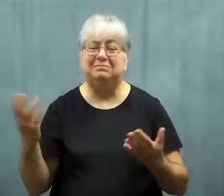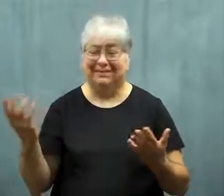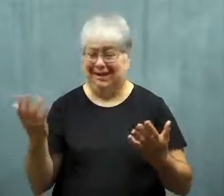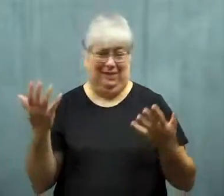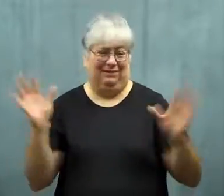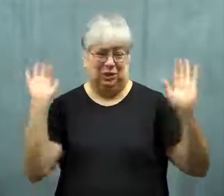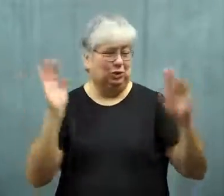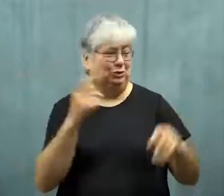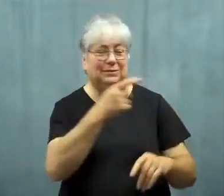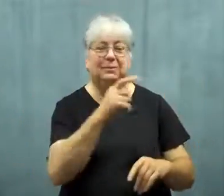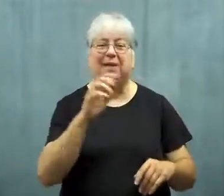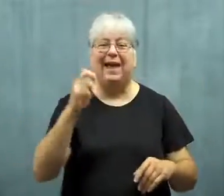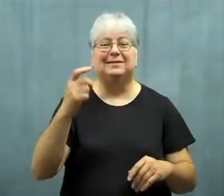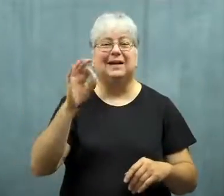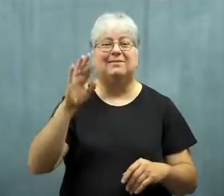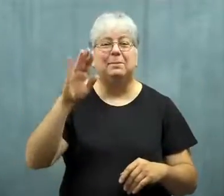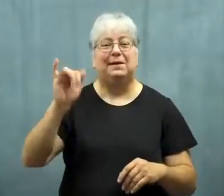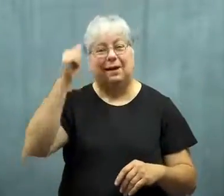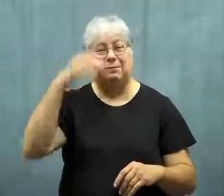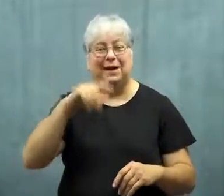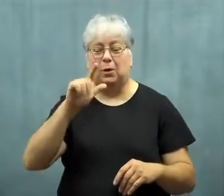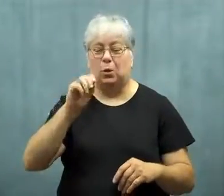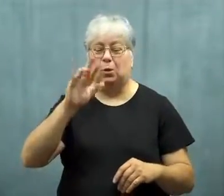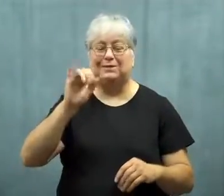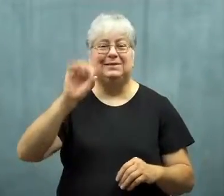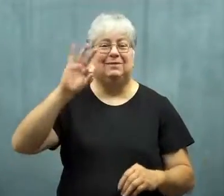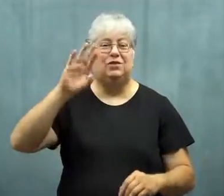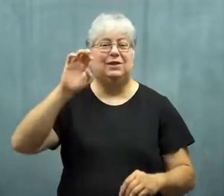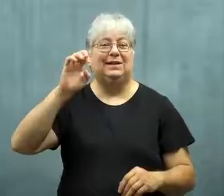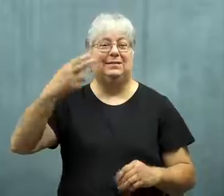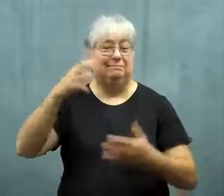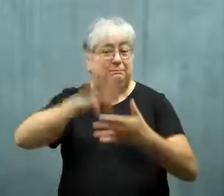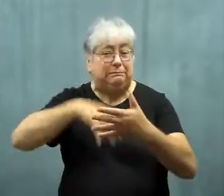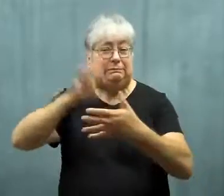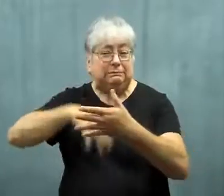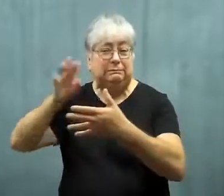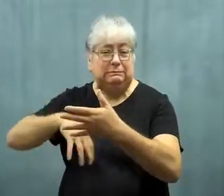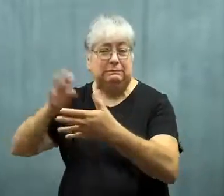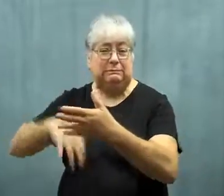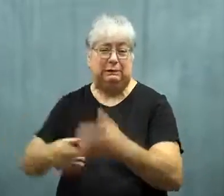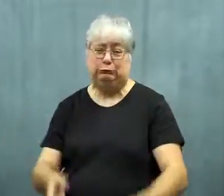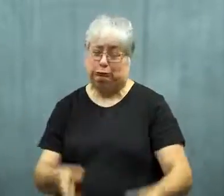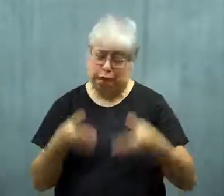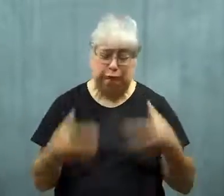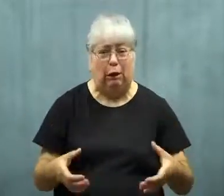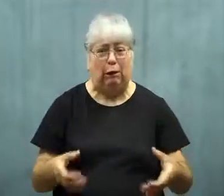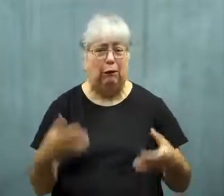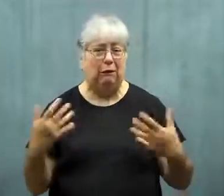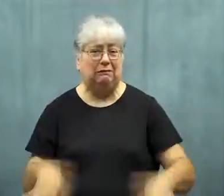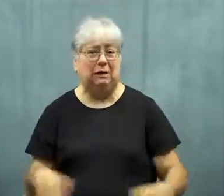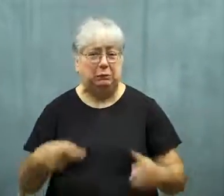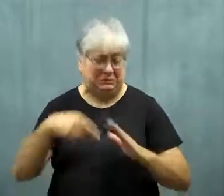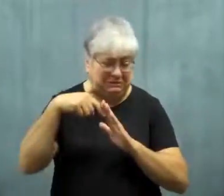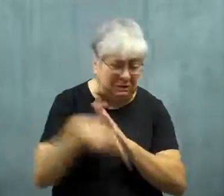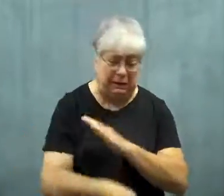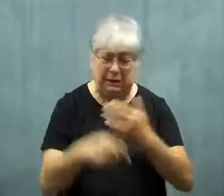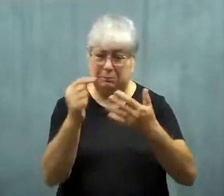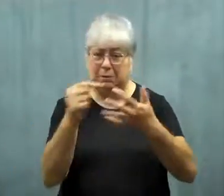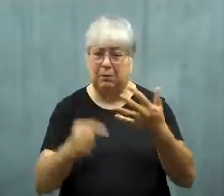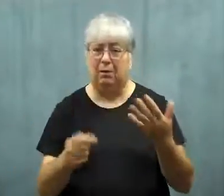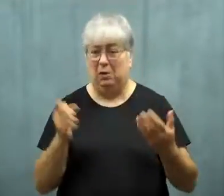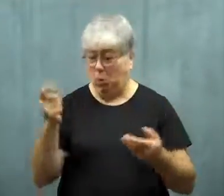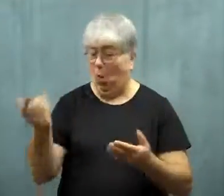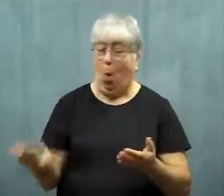Louis Freeh, formerly of the FBI, had already done an exhaustive report.